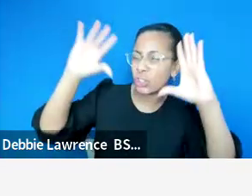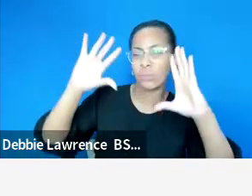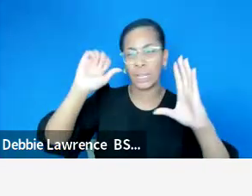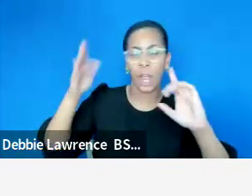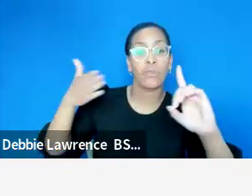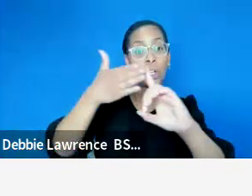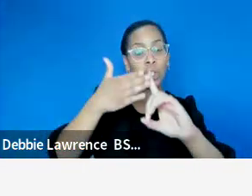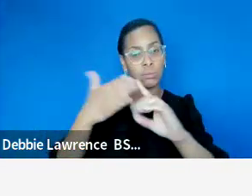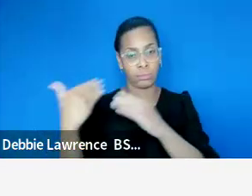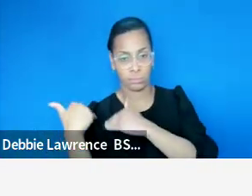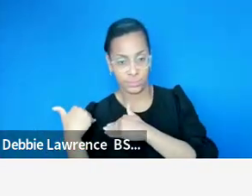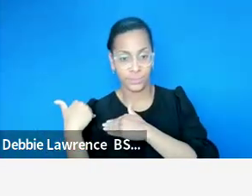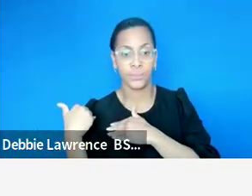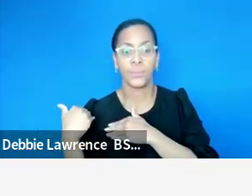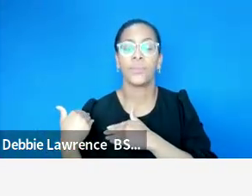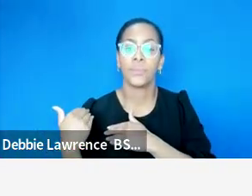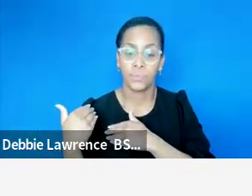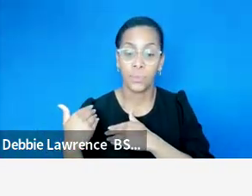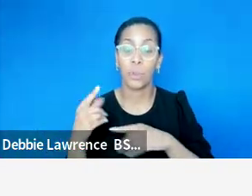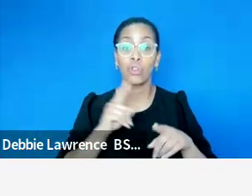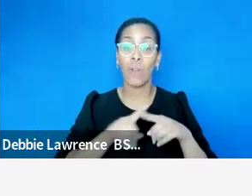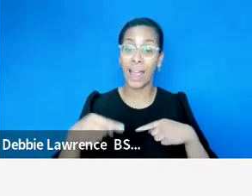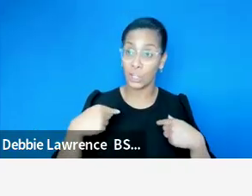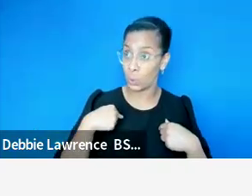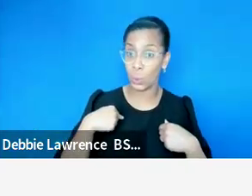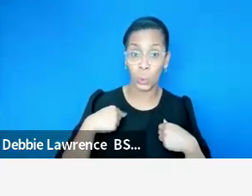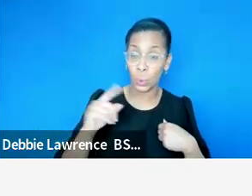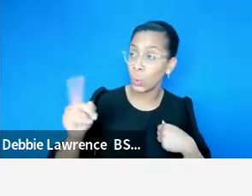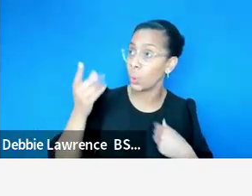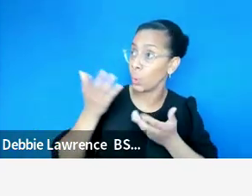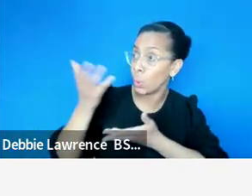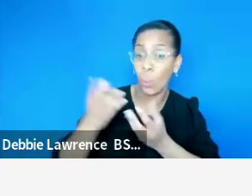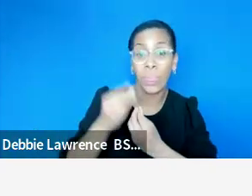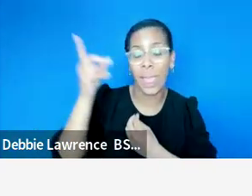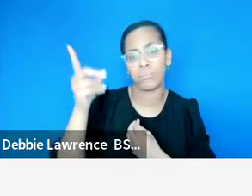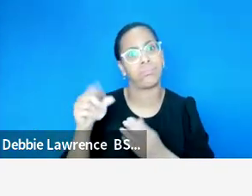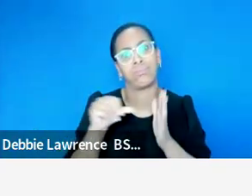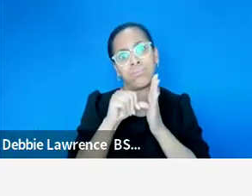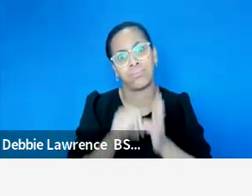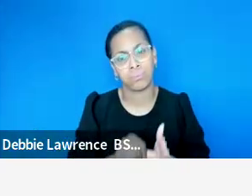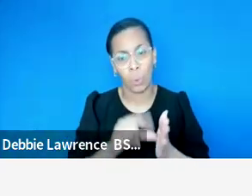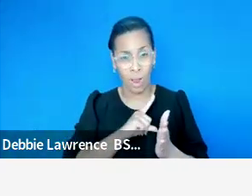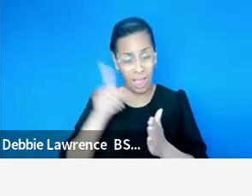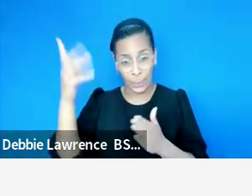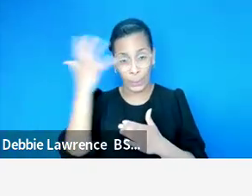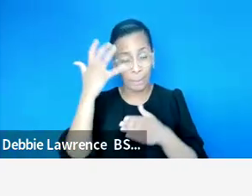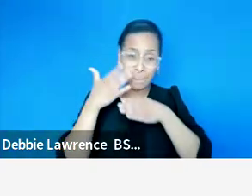Getting time with vice chancellors can be incredibly difficult. Their diaries are incredibly busy